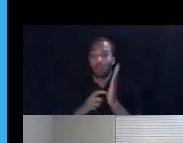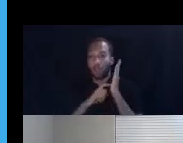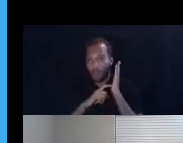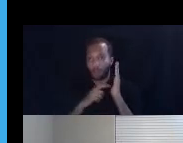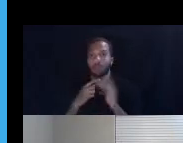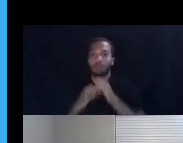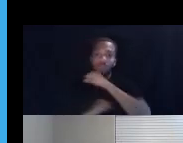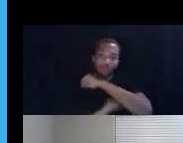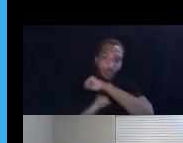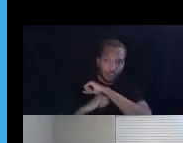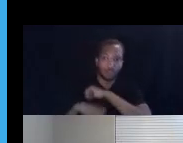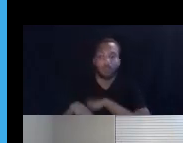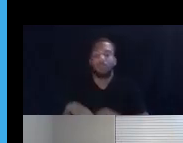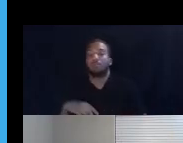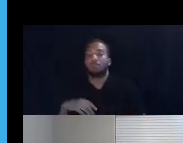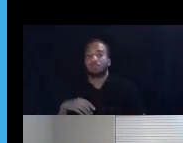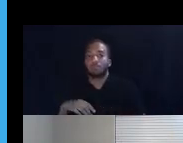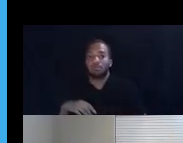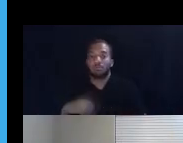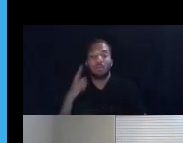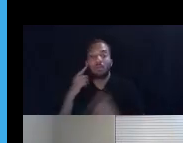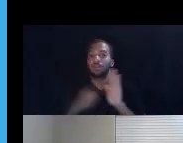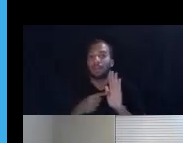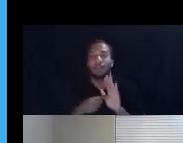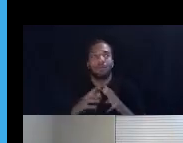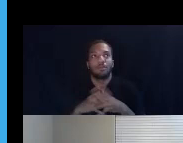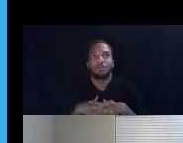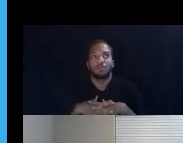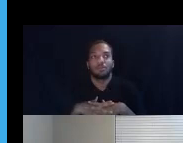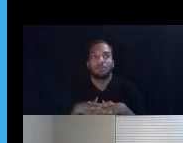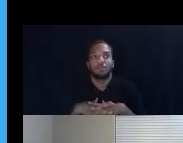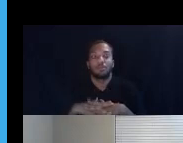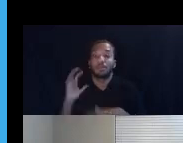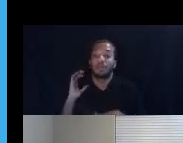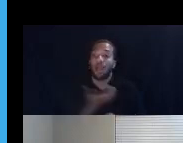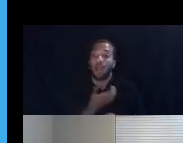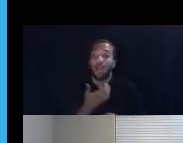and even call out to engage, for example, our existing community advisory council,